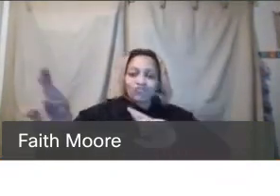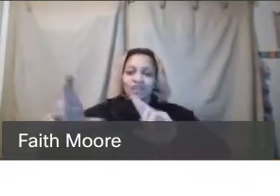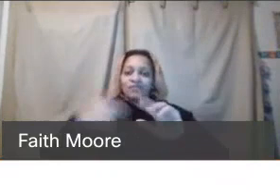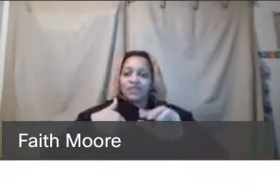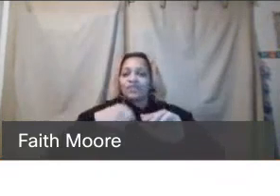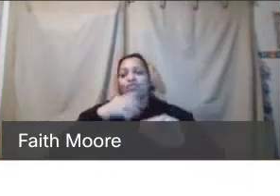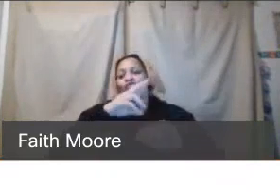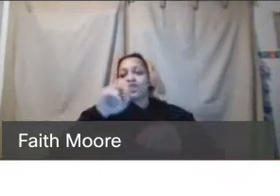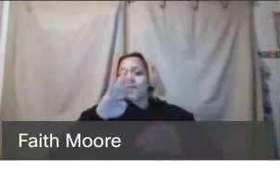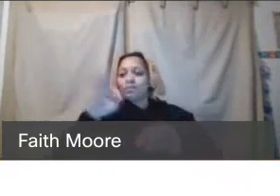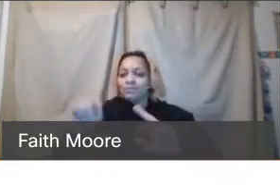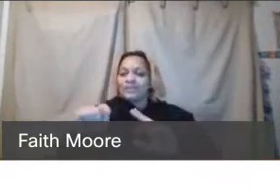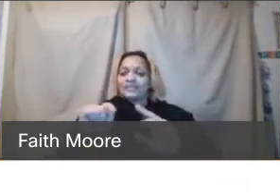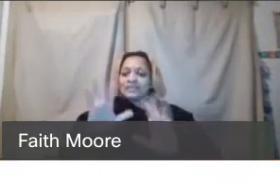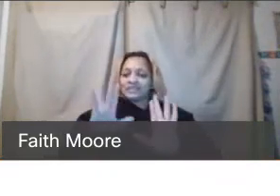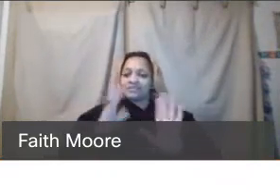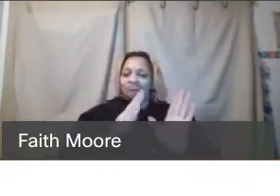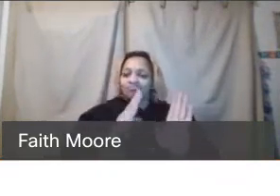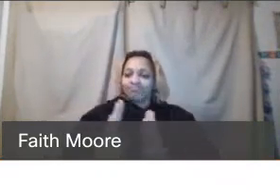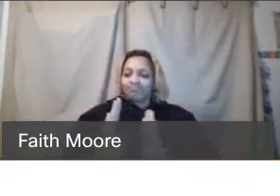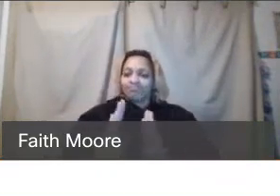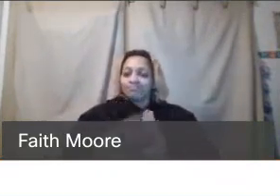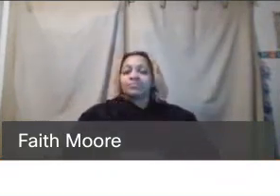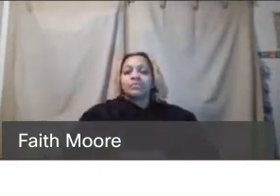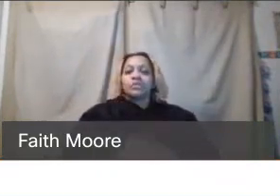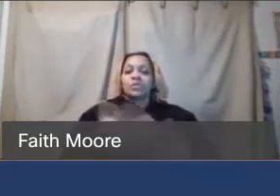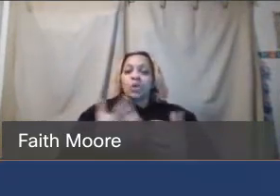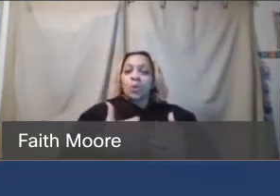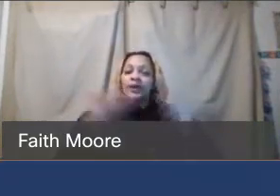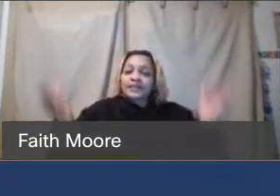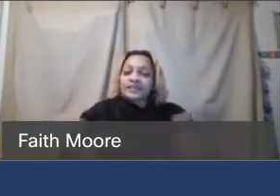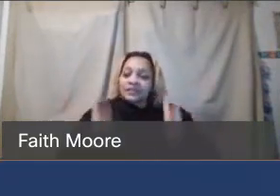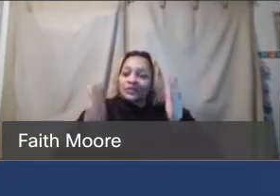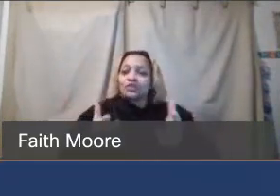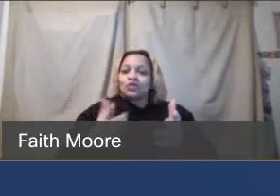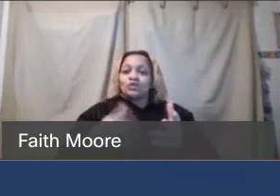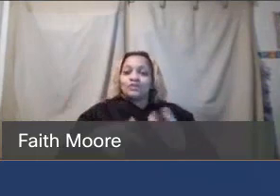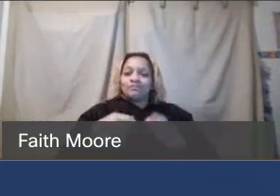We encourage you to to stay in touch with the project project website.